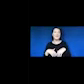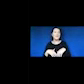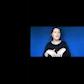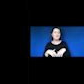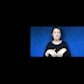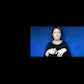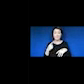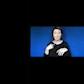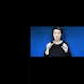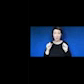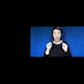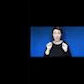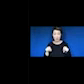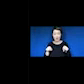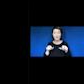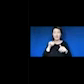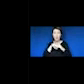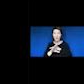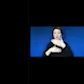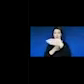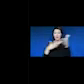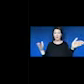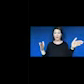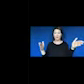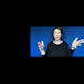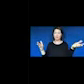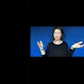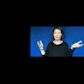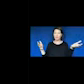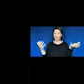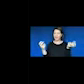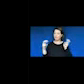able to go into the conference room and talk about who he is as a person and what he could